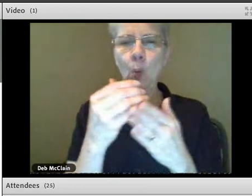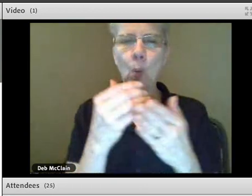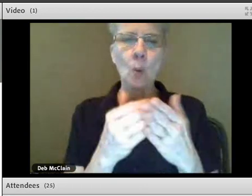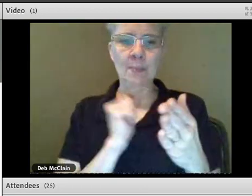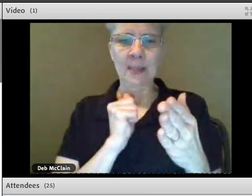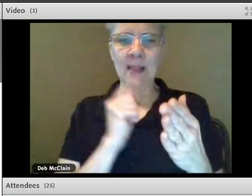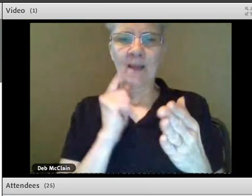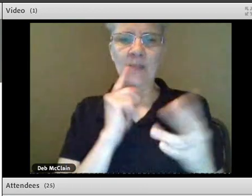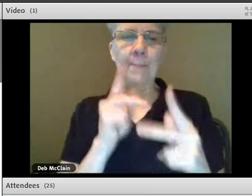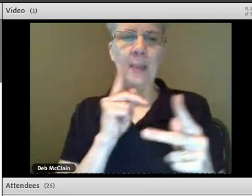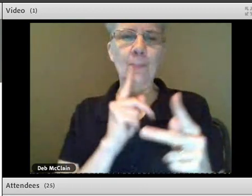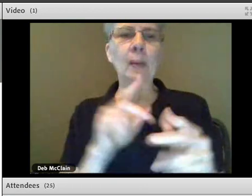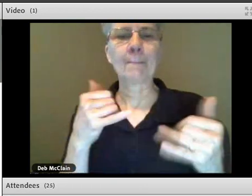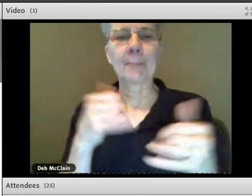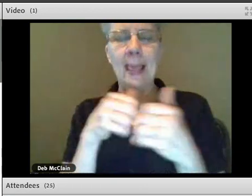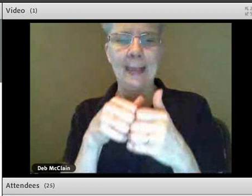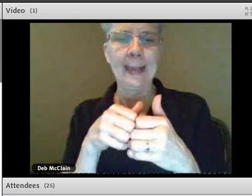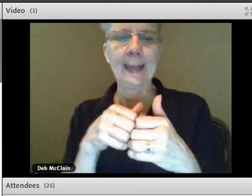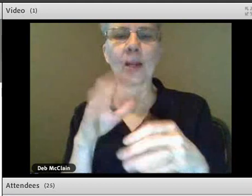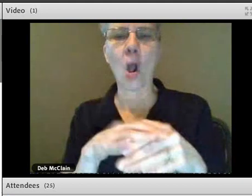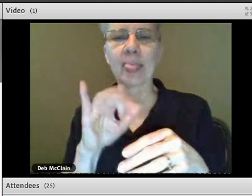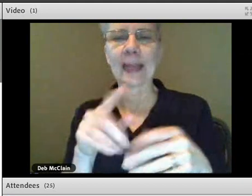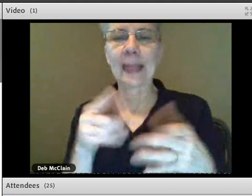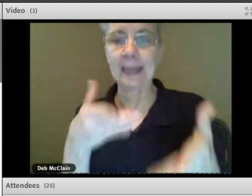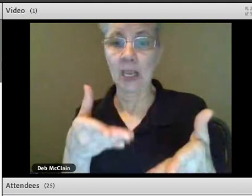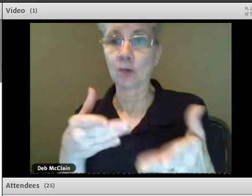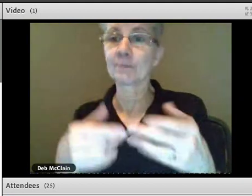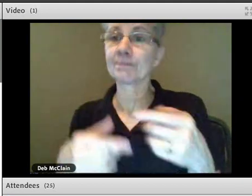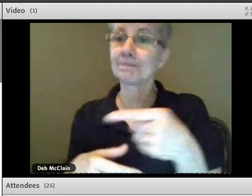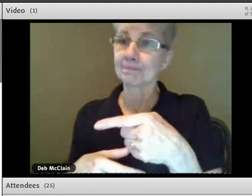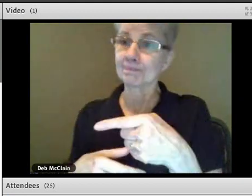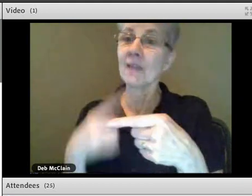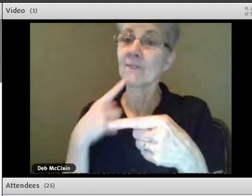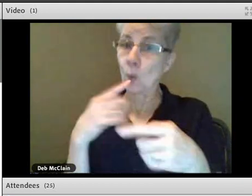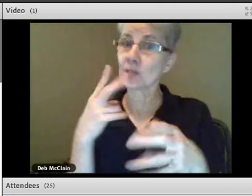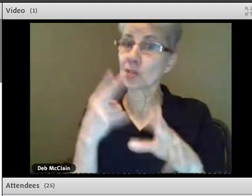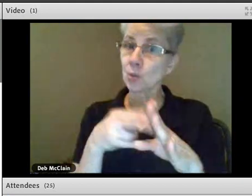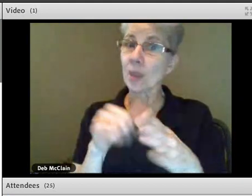that people can play in, and the link is here. So if you wanted to join that course and play around